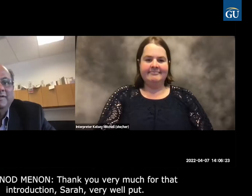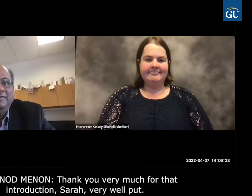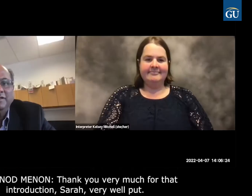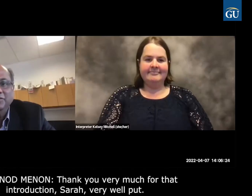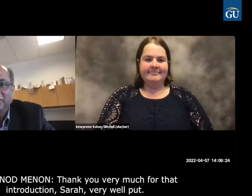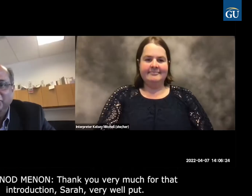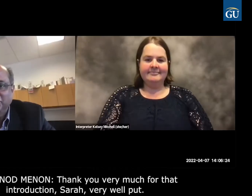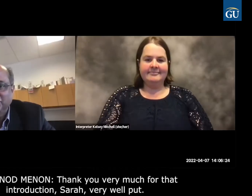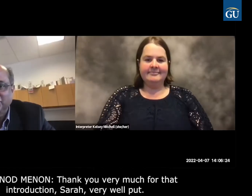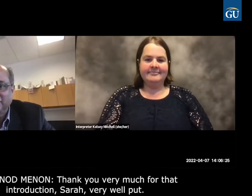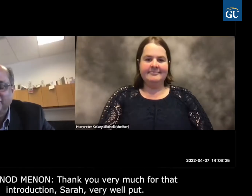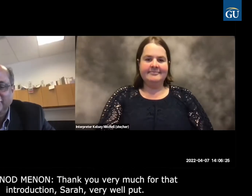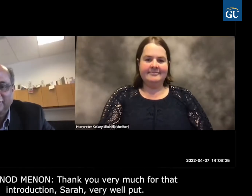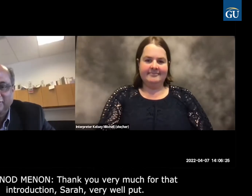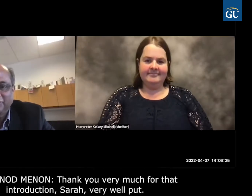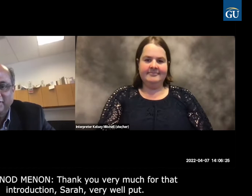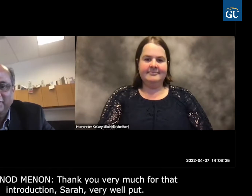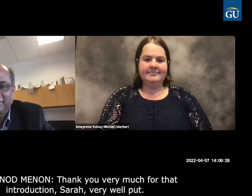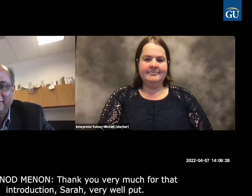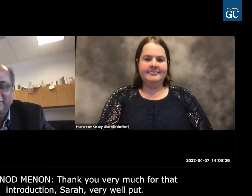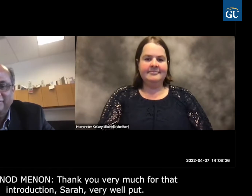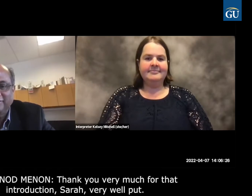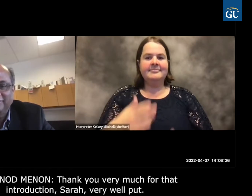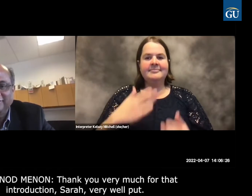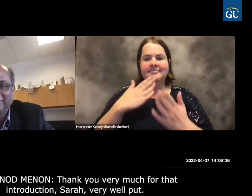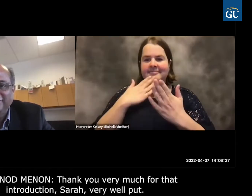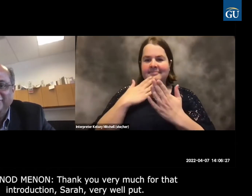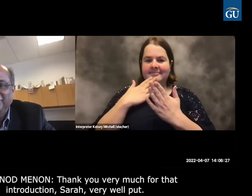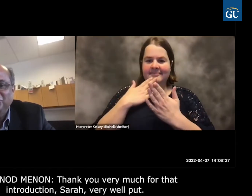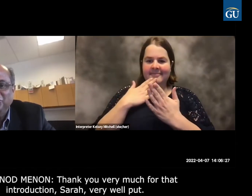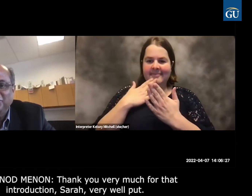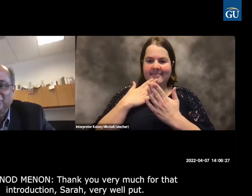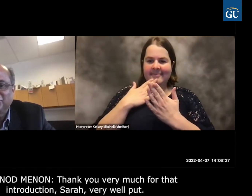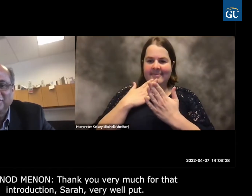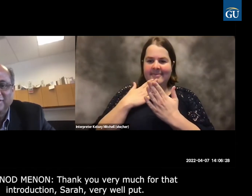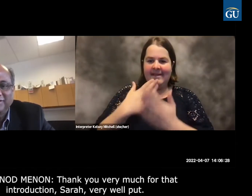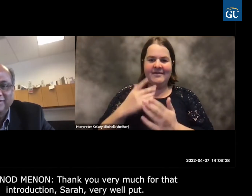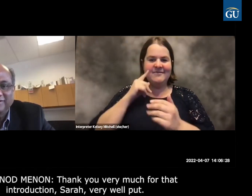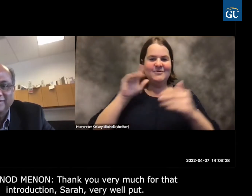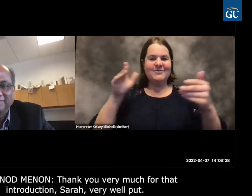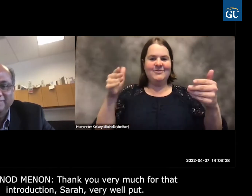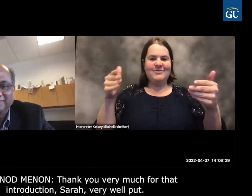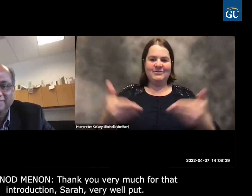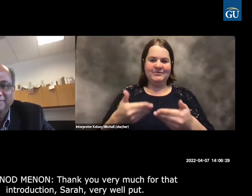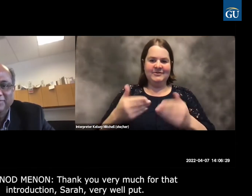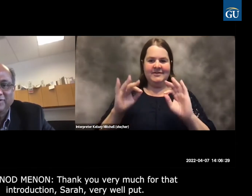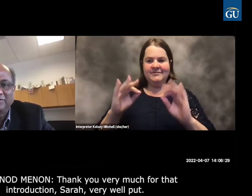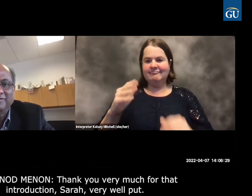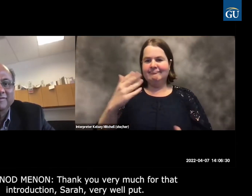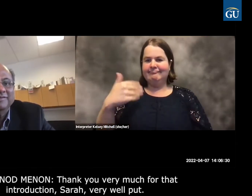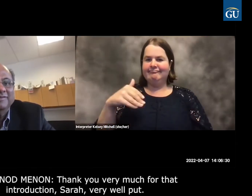thank you very much for that uh introduction um